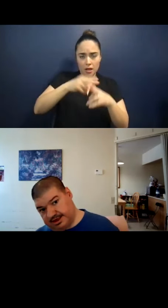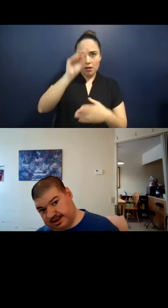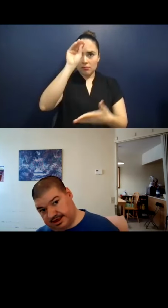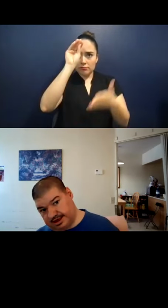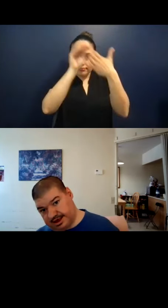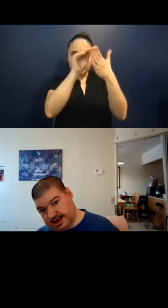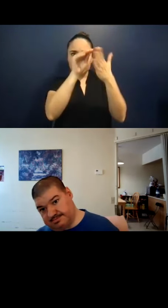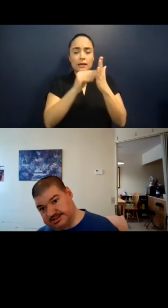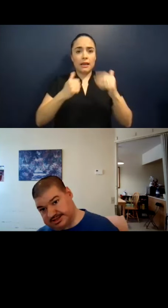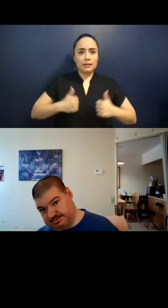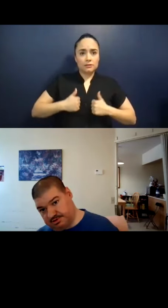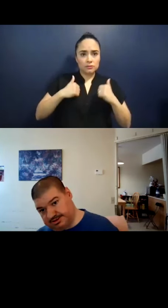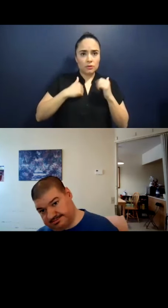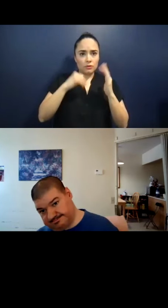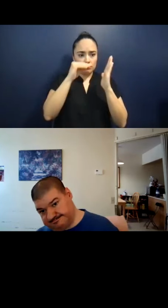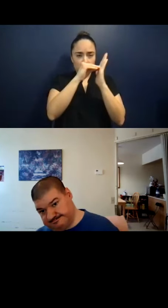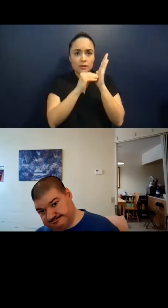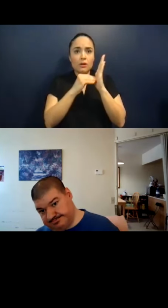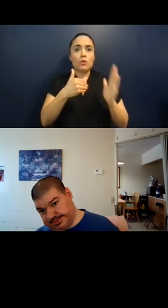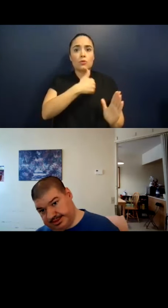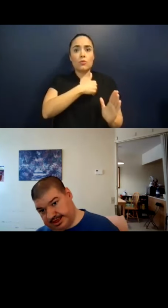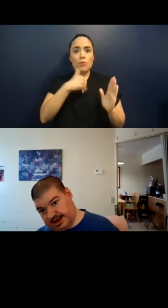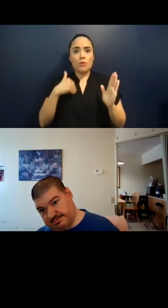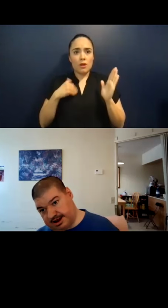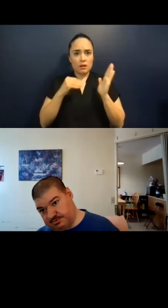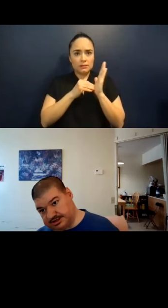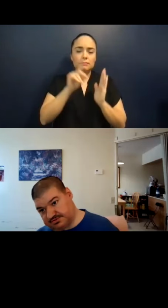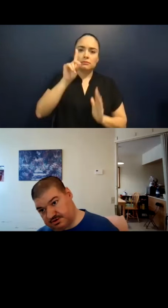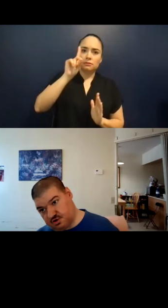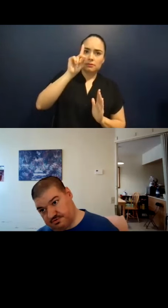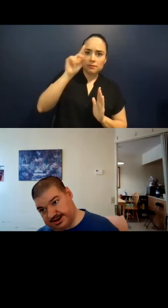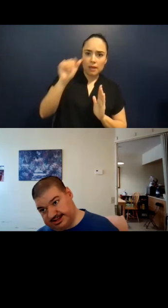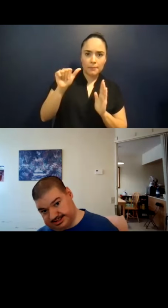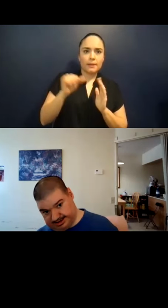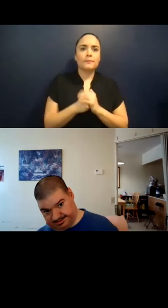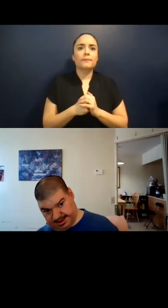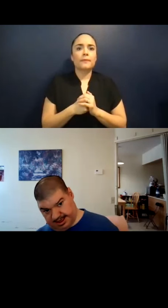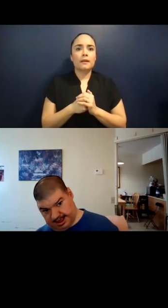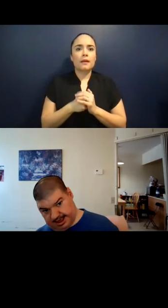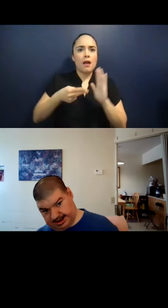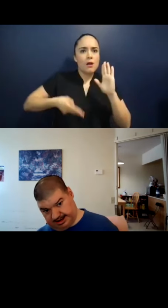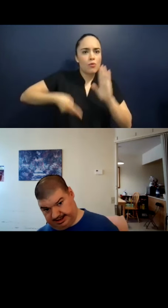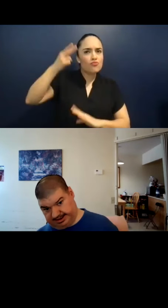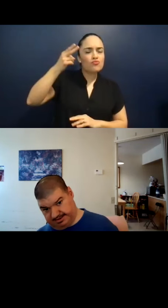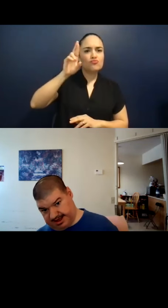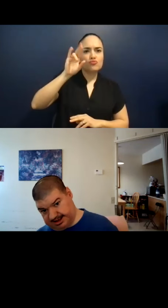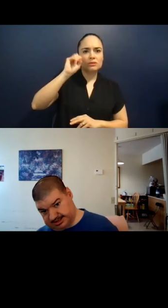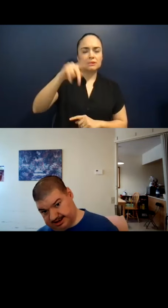message, the first messages hello, my name is John Mossa,